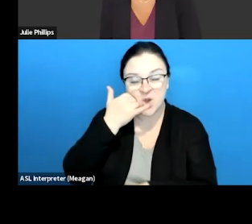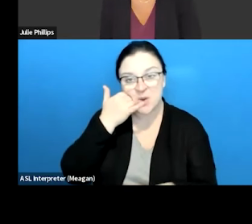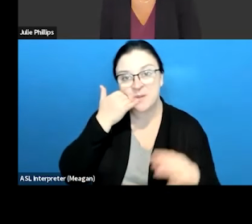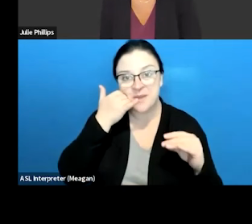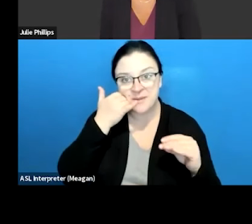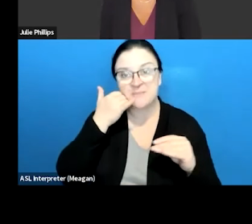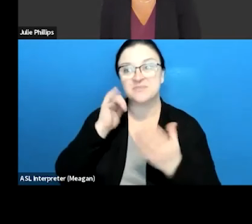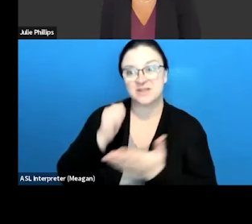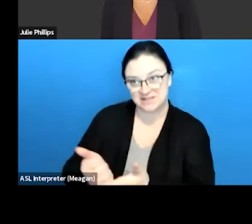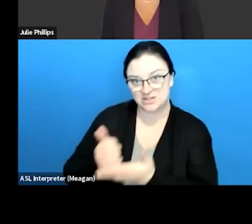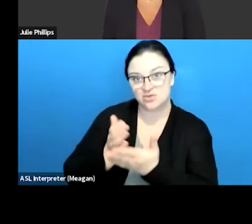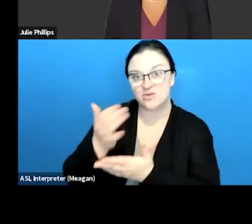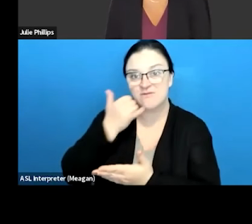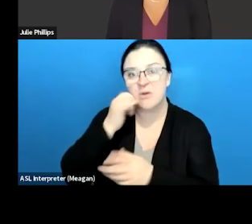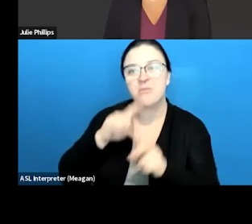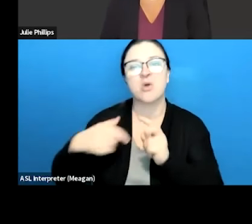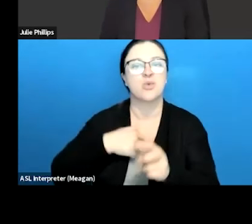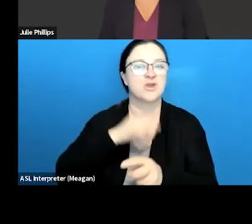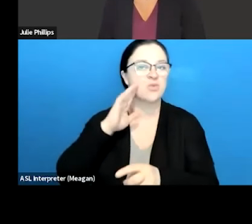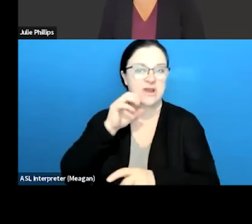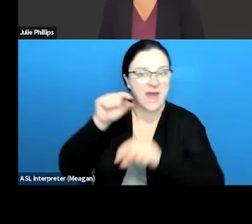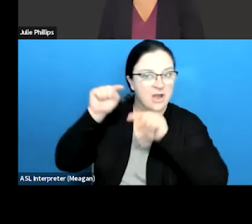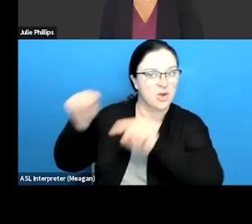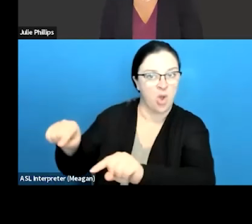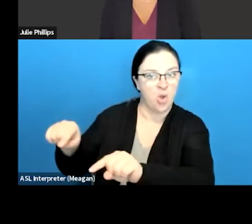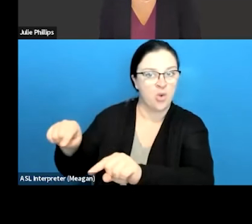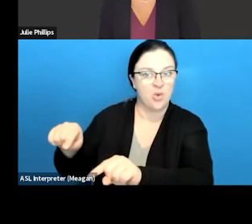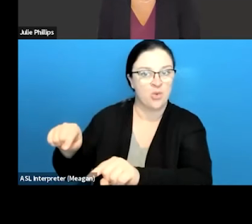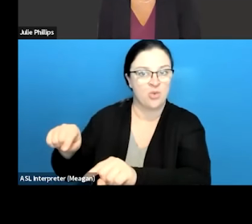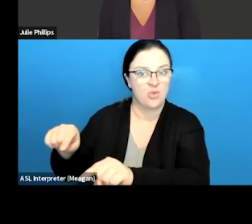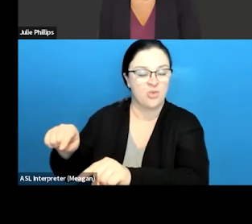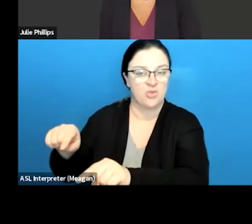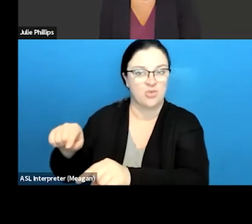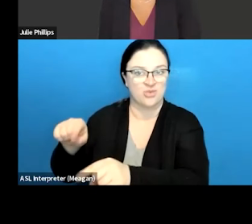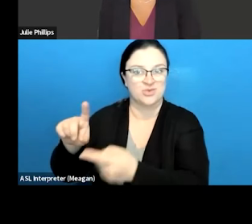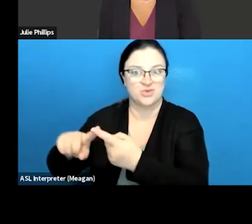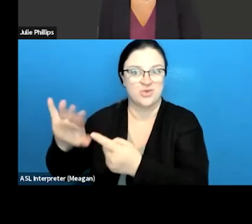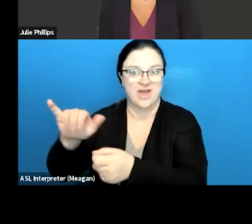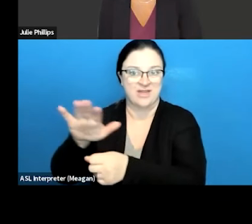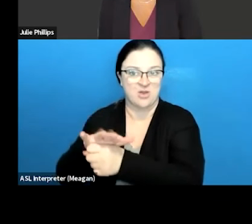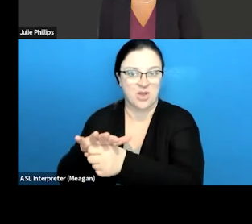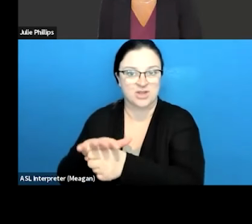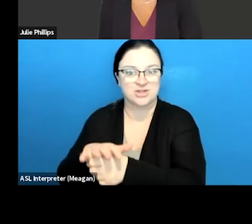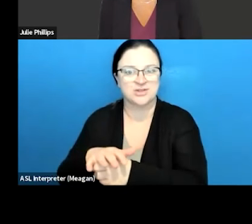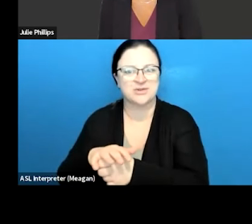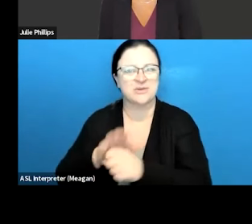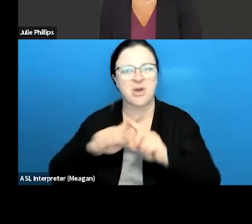but we would not go on site. And so the group made the decision that why not go on site?